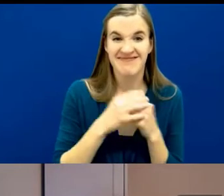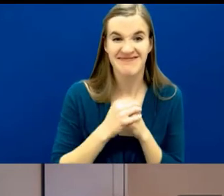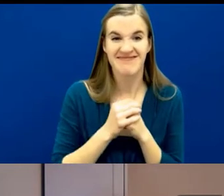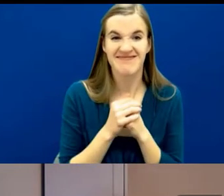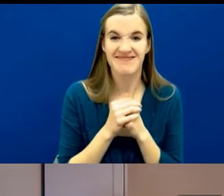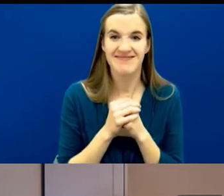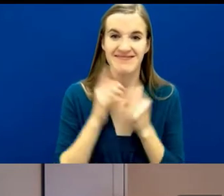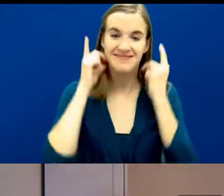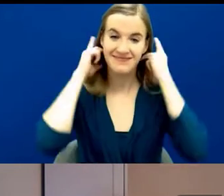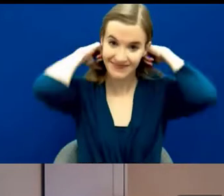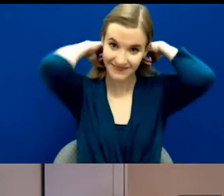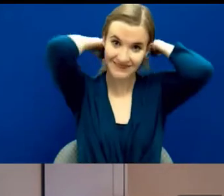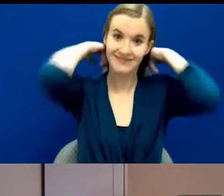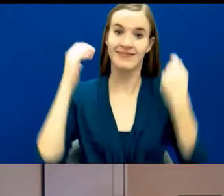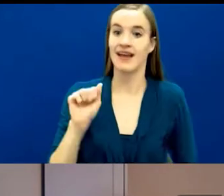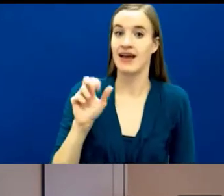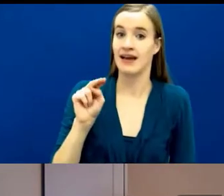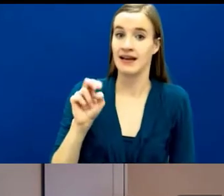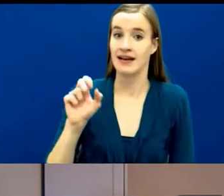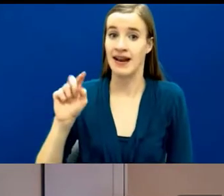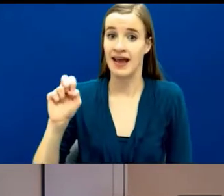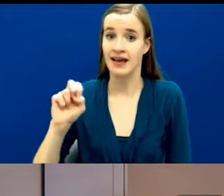Annette: And Jennifer was very generous with her time. And she did not mention